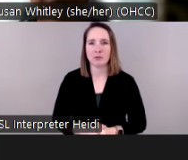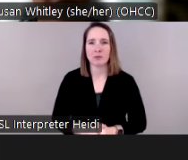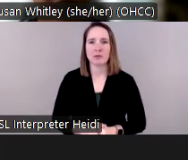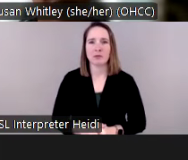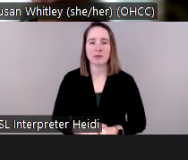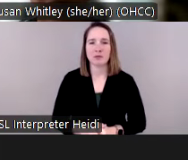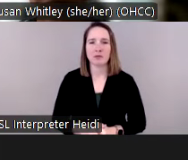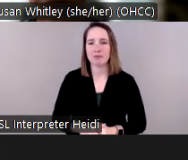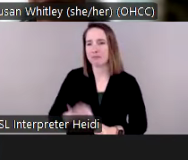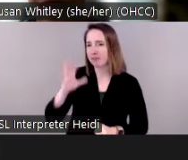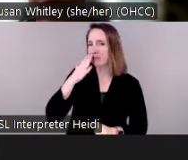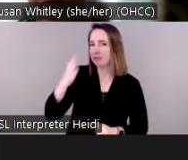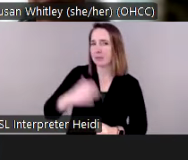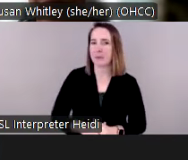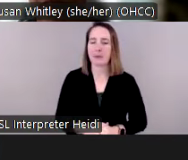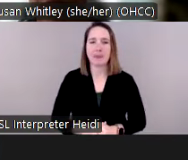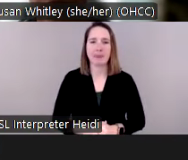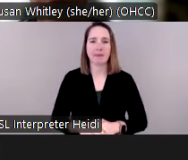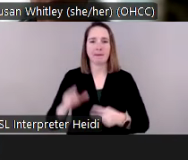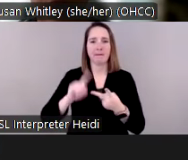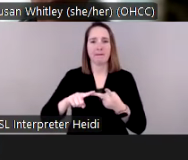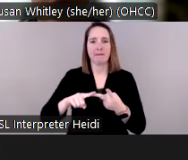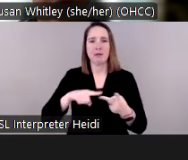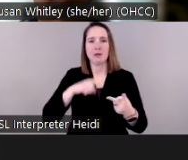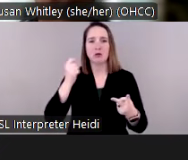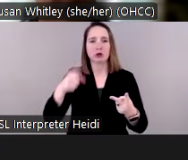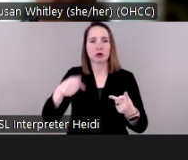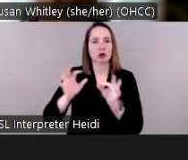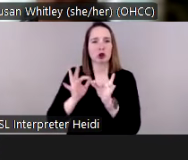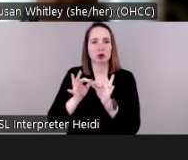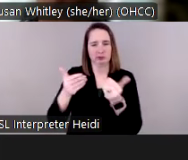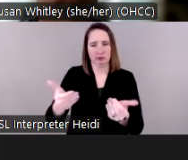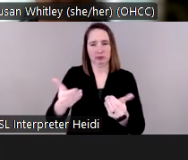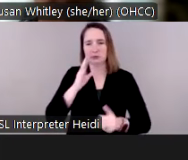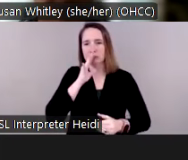Thank you. Am I Russian interpreter